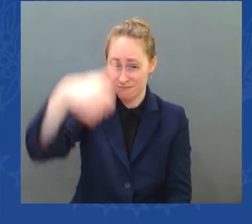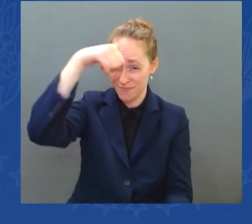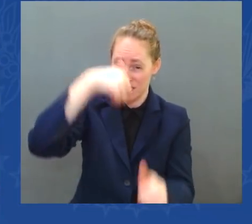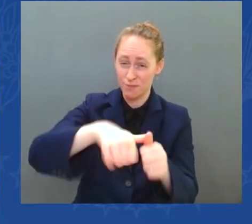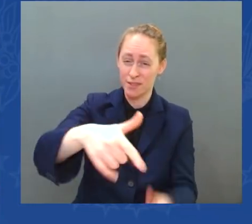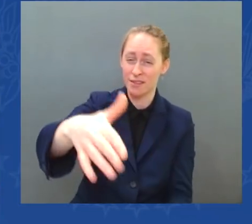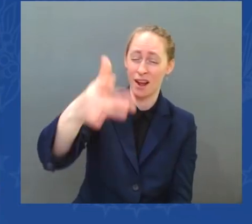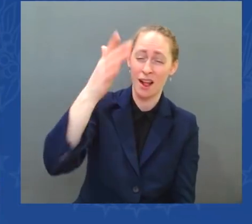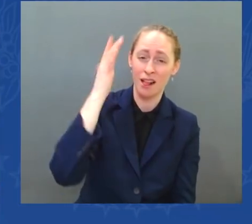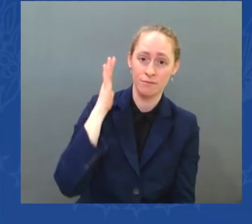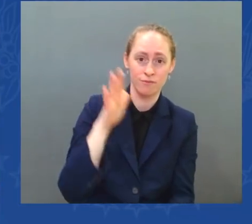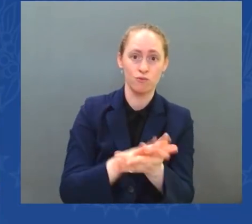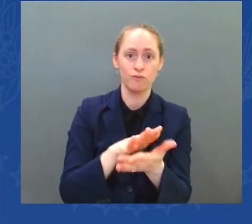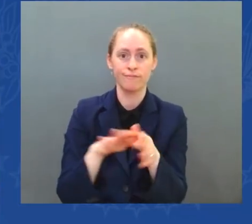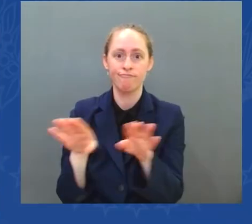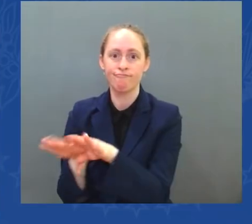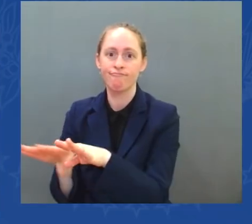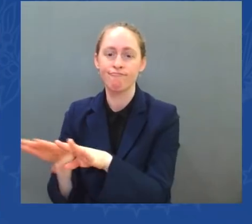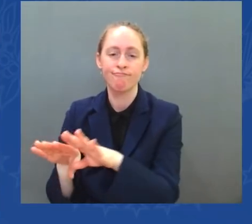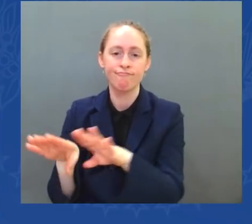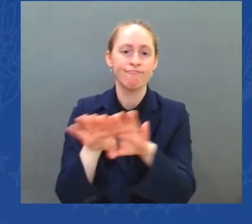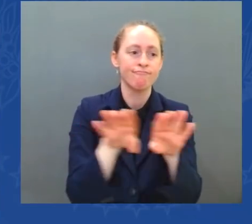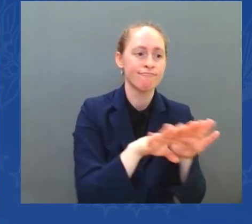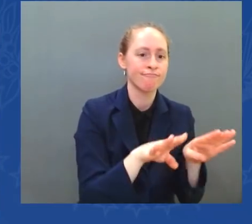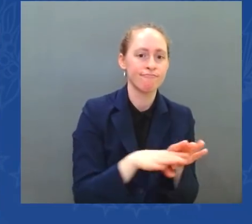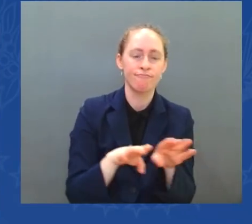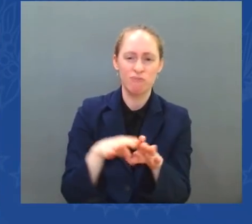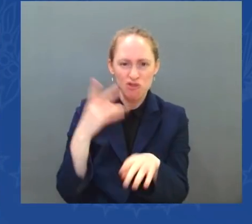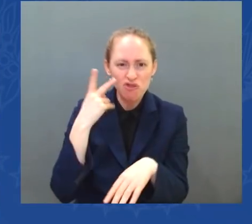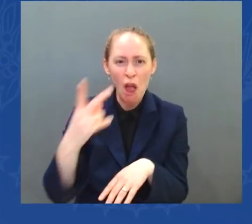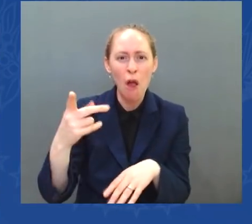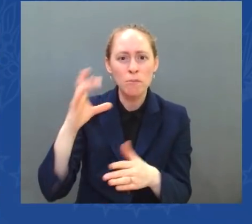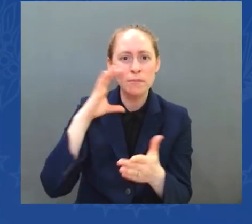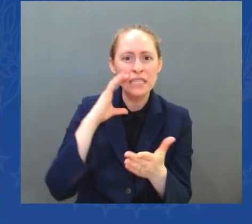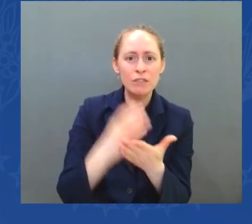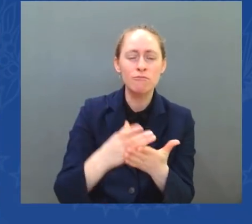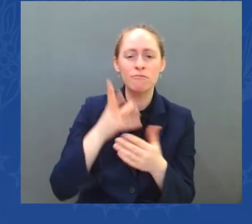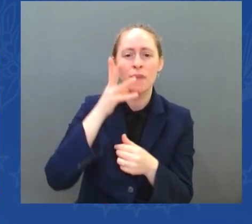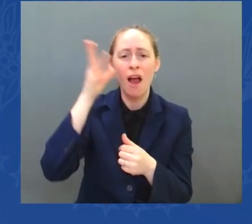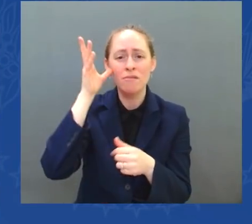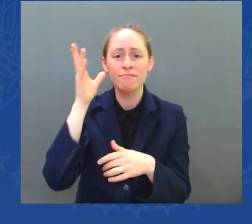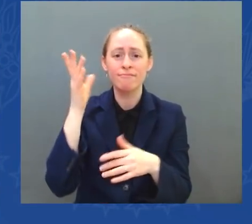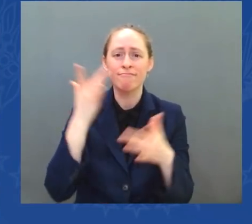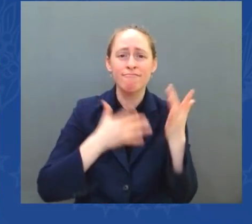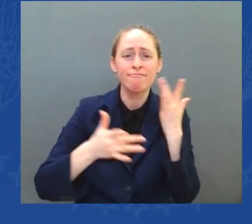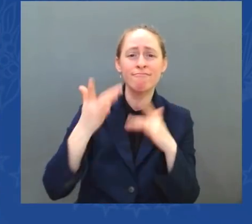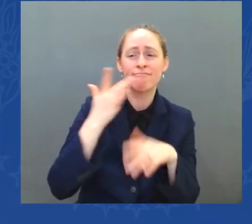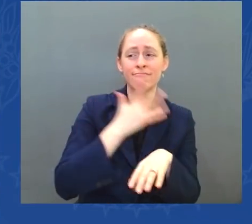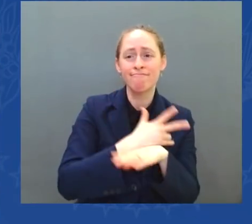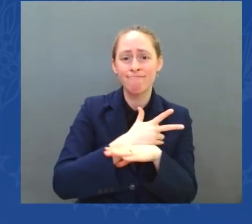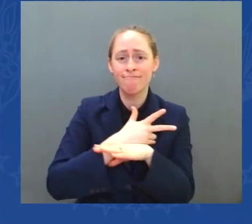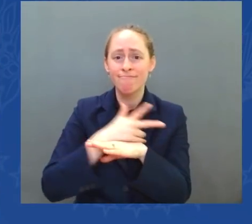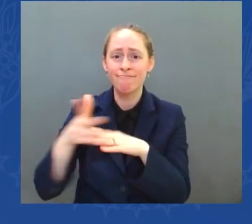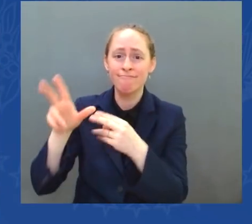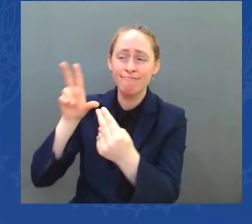driving to the parking lot of a McDonald's so they could connect to the internet so the kid could do their homework.